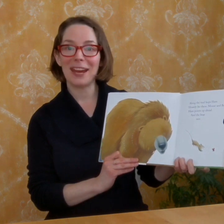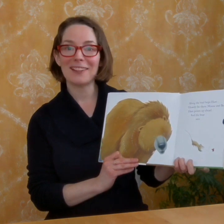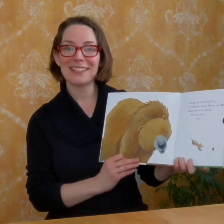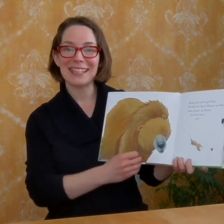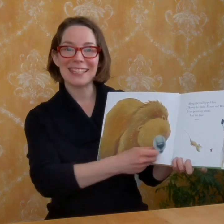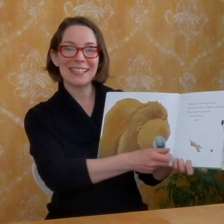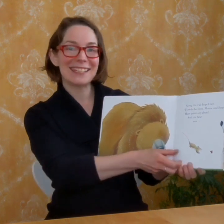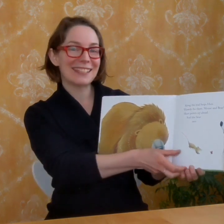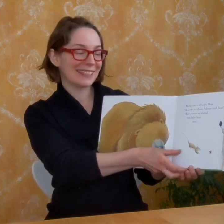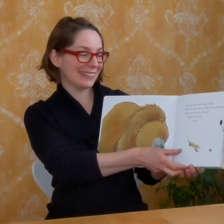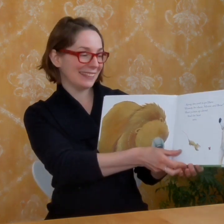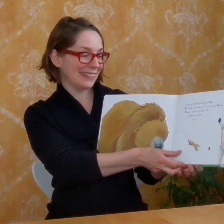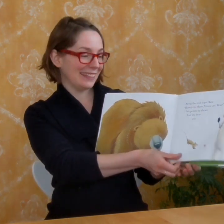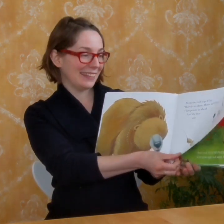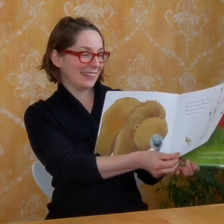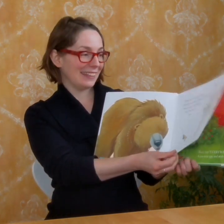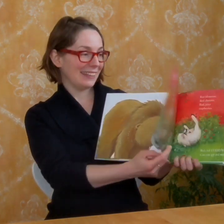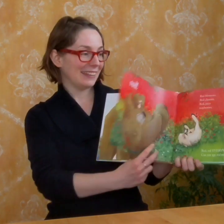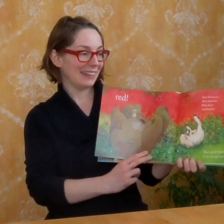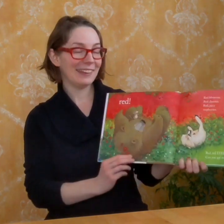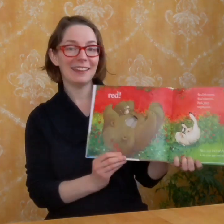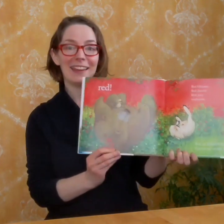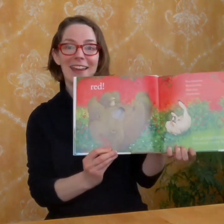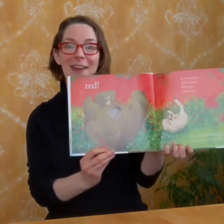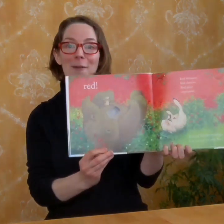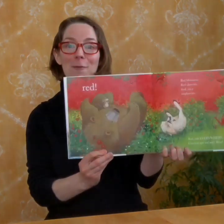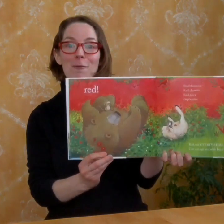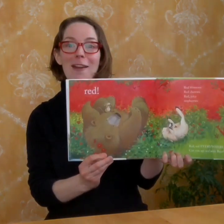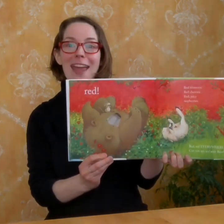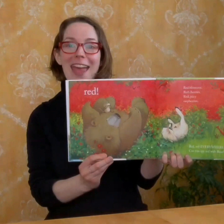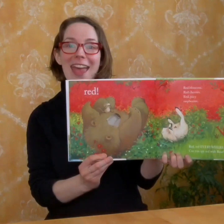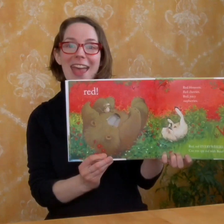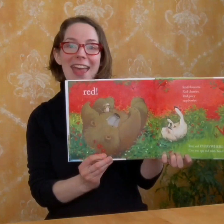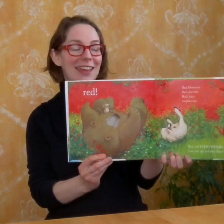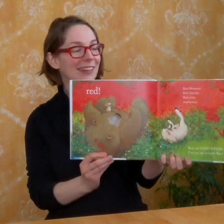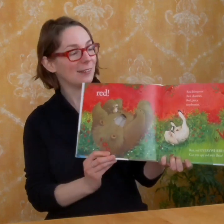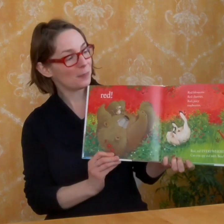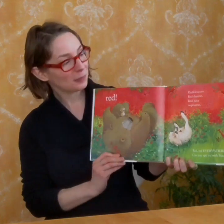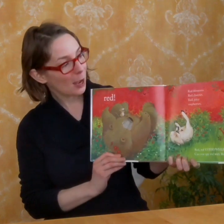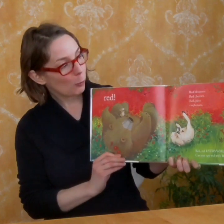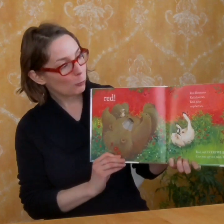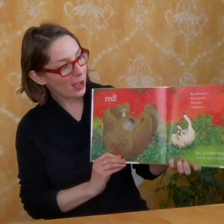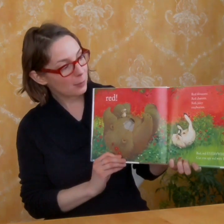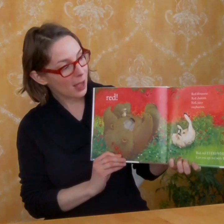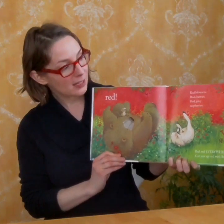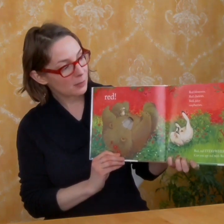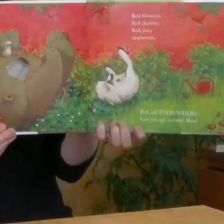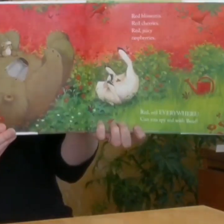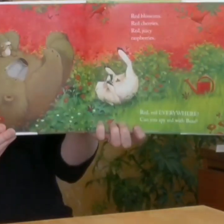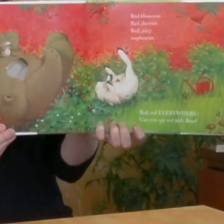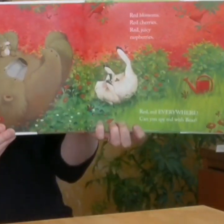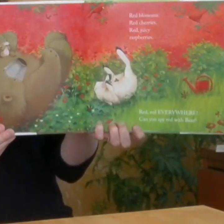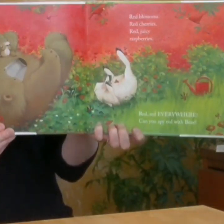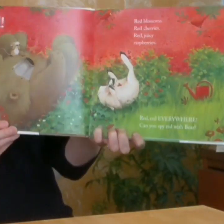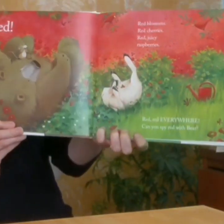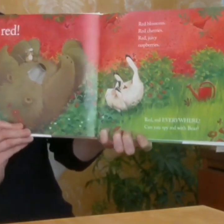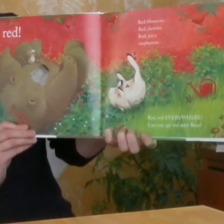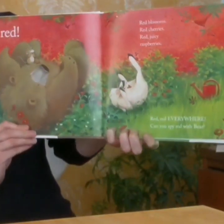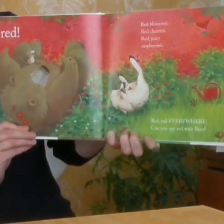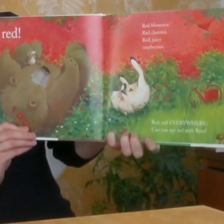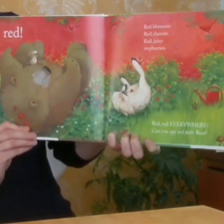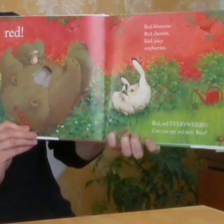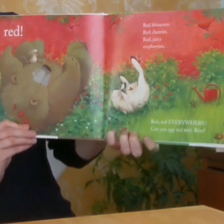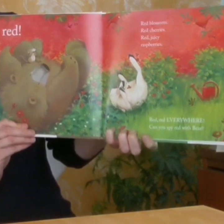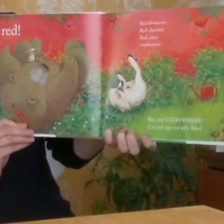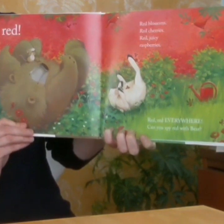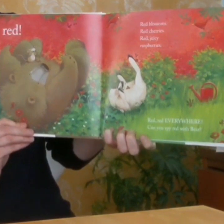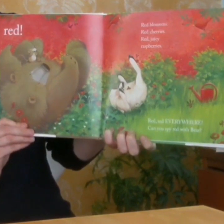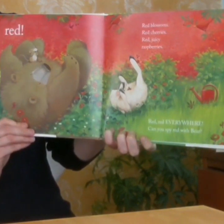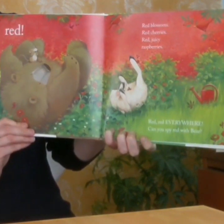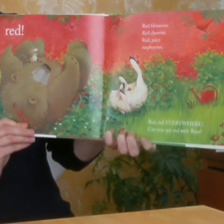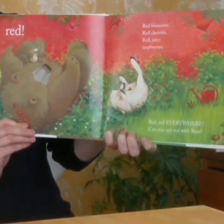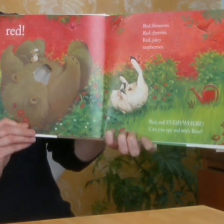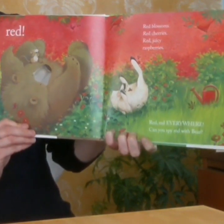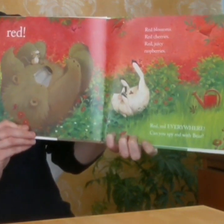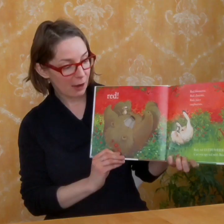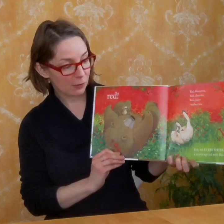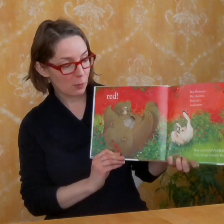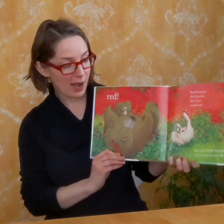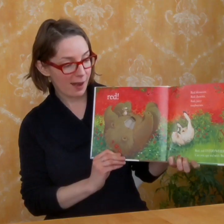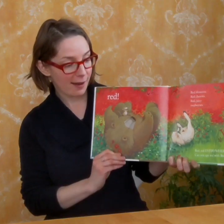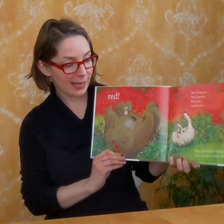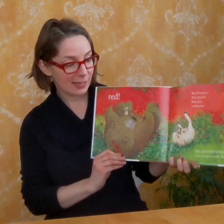Bear sees, red! Red blossoms, red cherries, red juicy raspberries. Red, red everywhere.